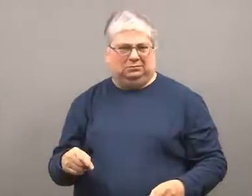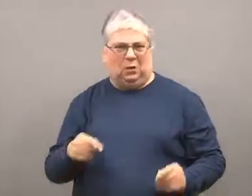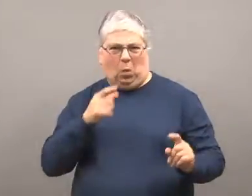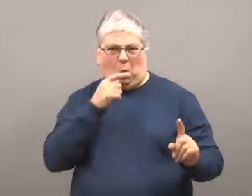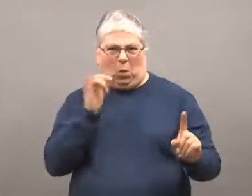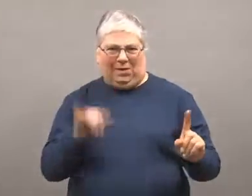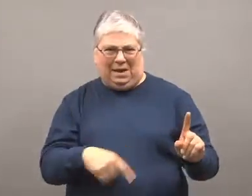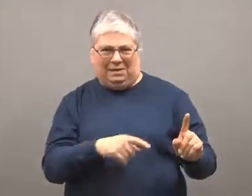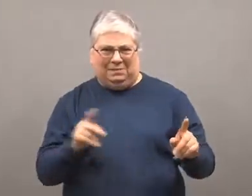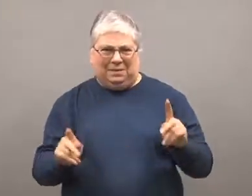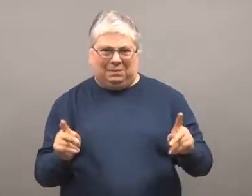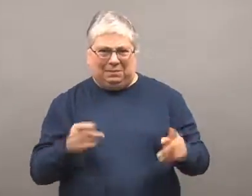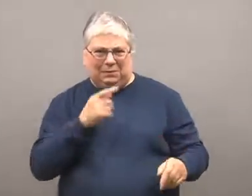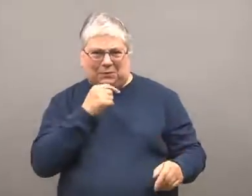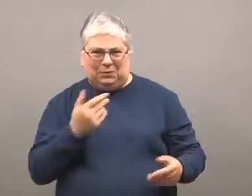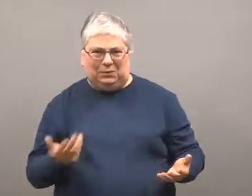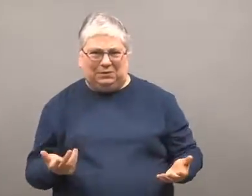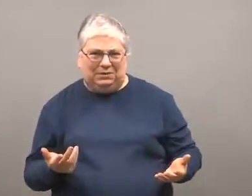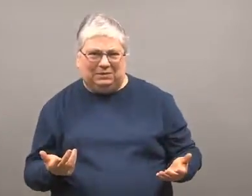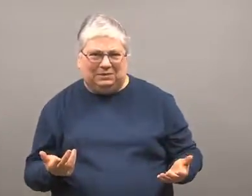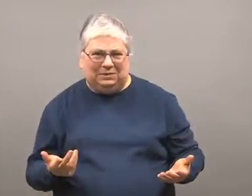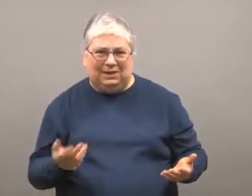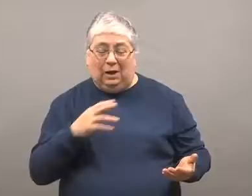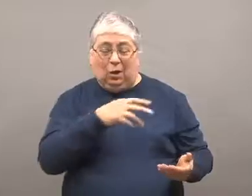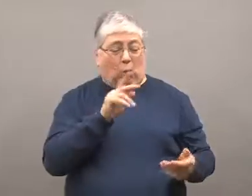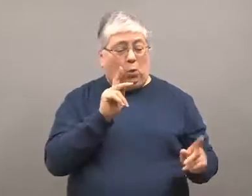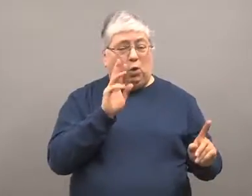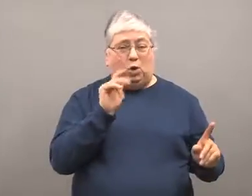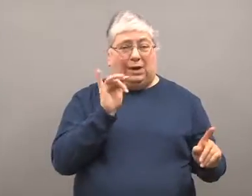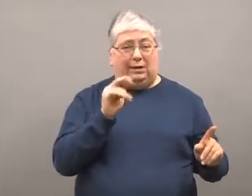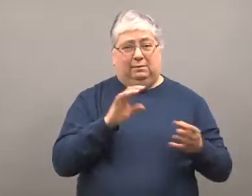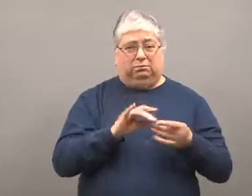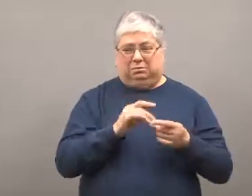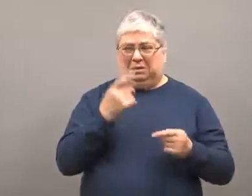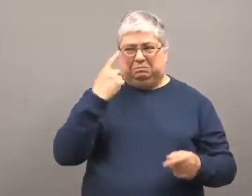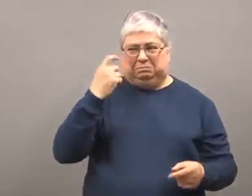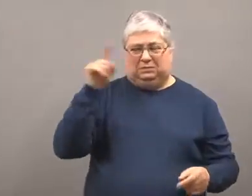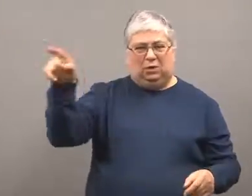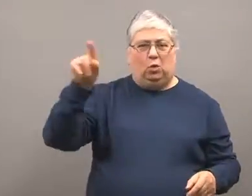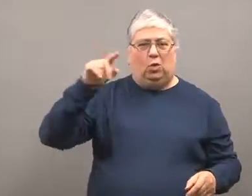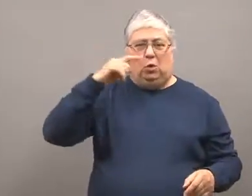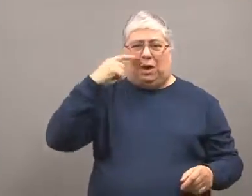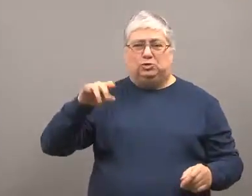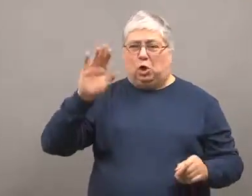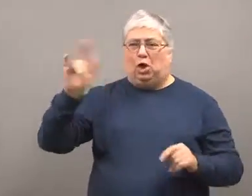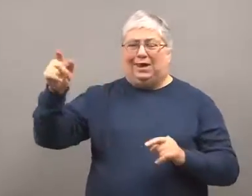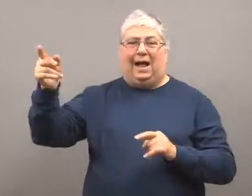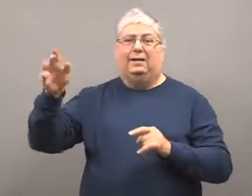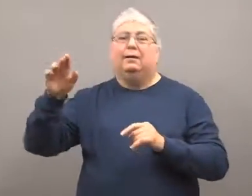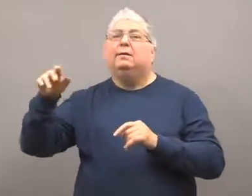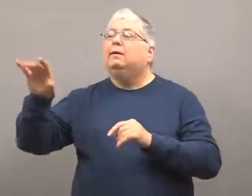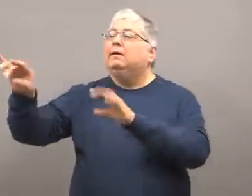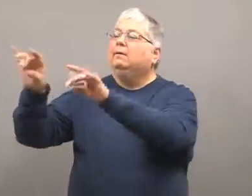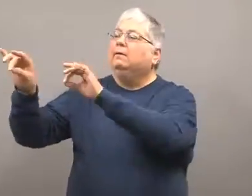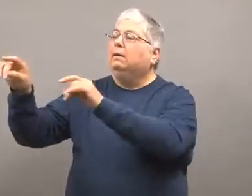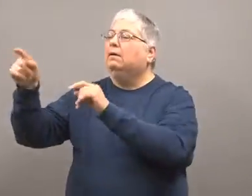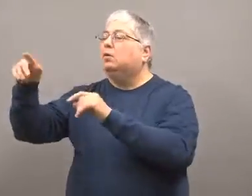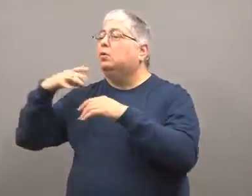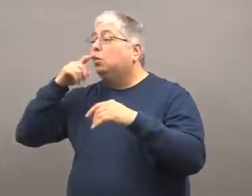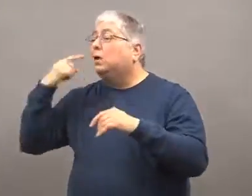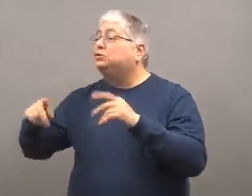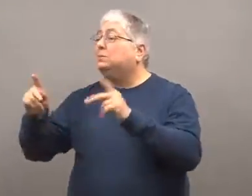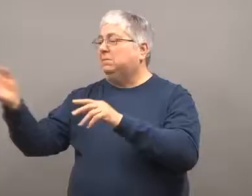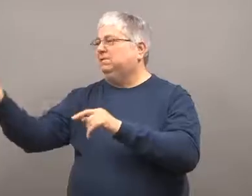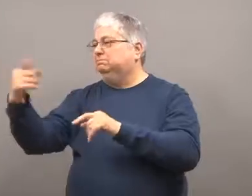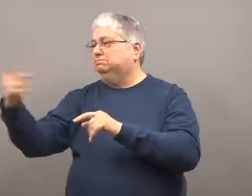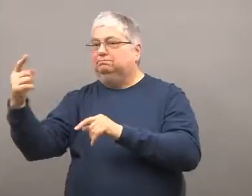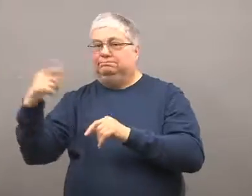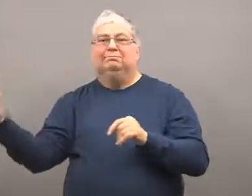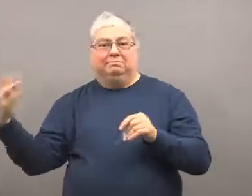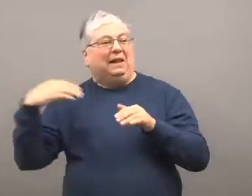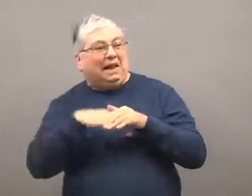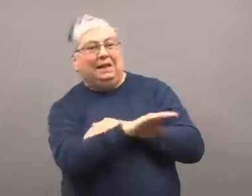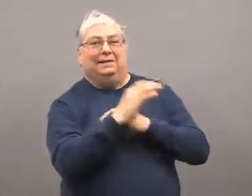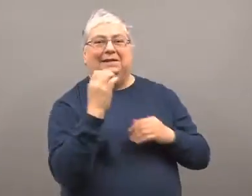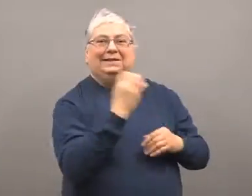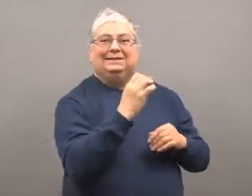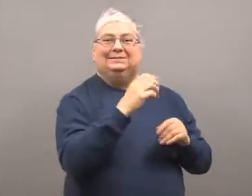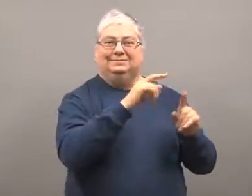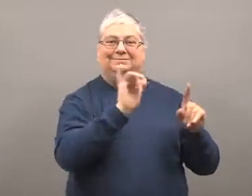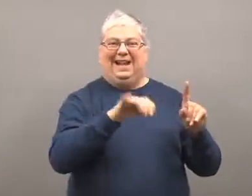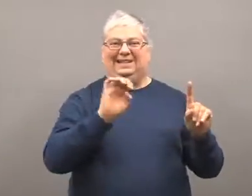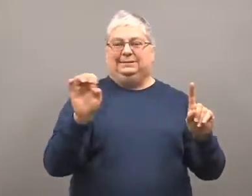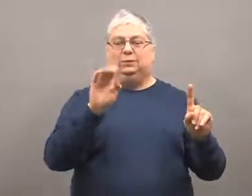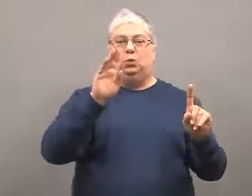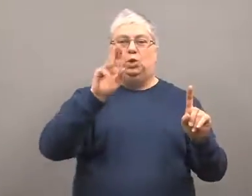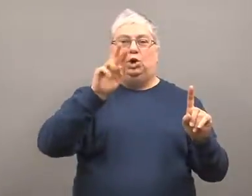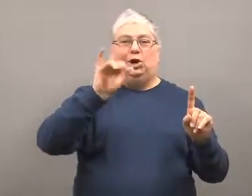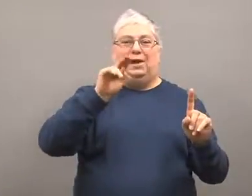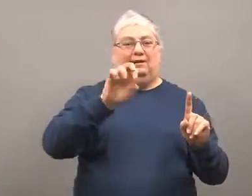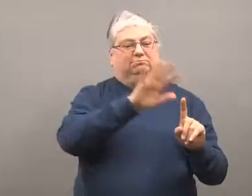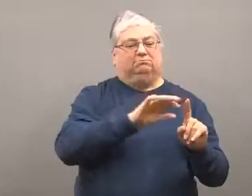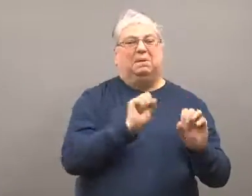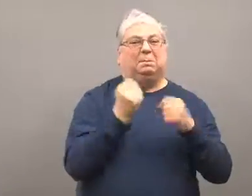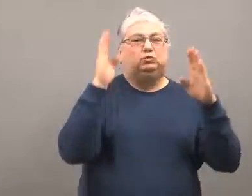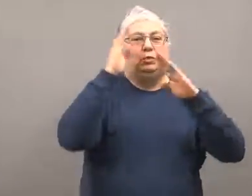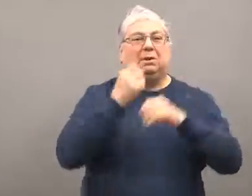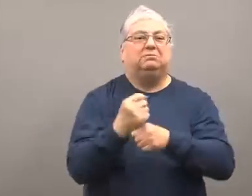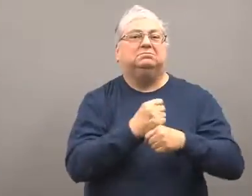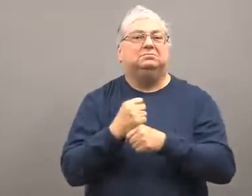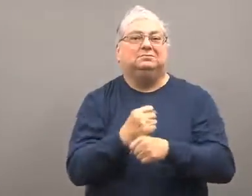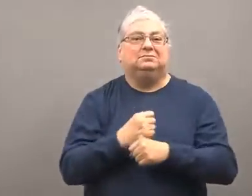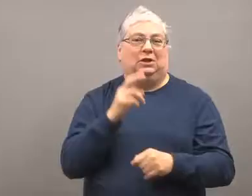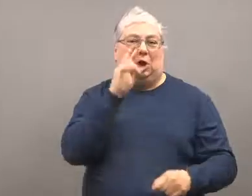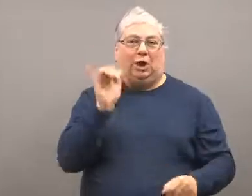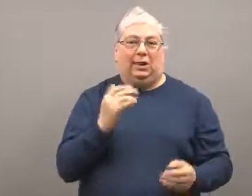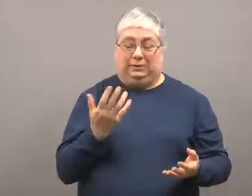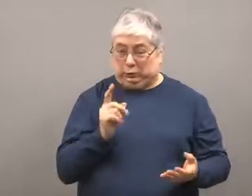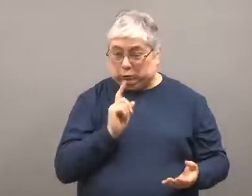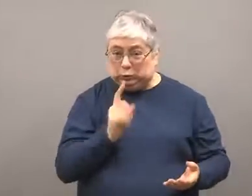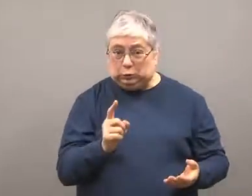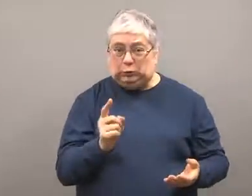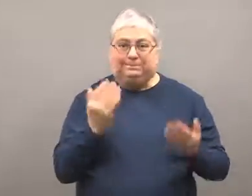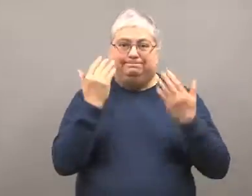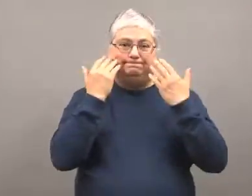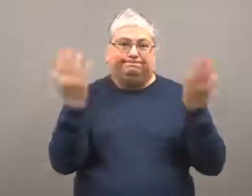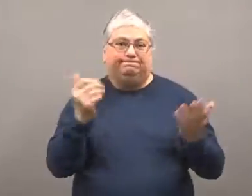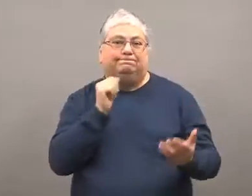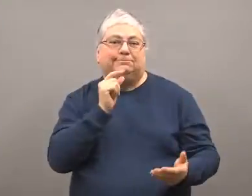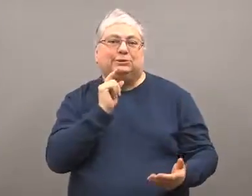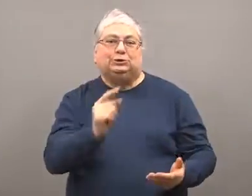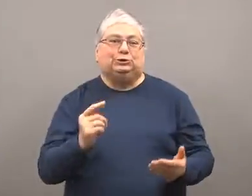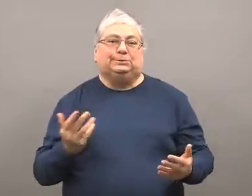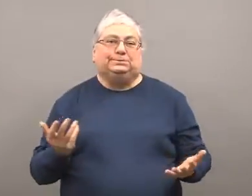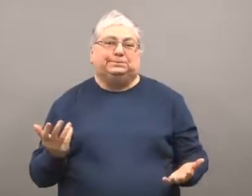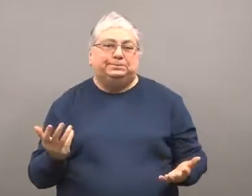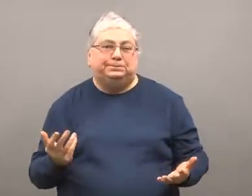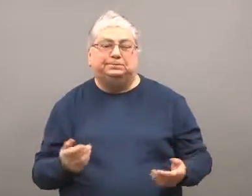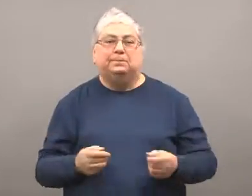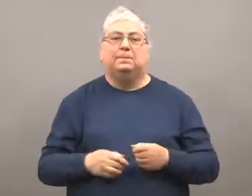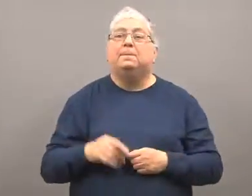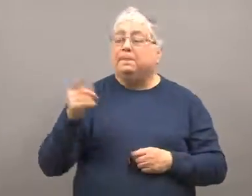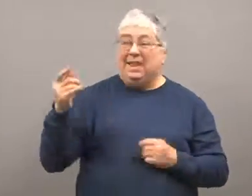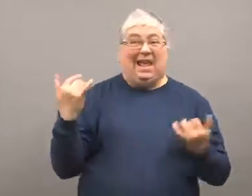It's believed they were sent into Ukraine by Russia to set up demonstrations.